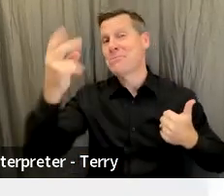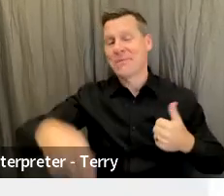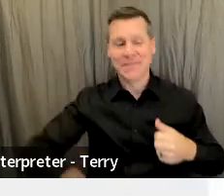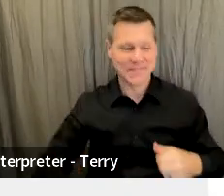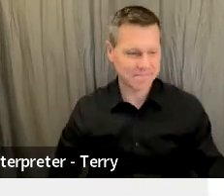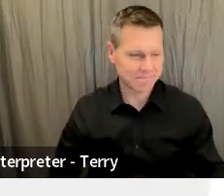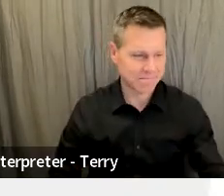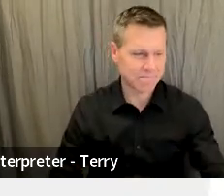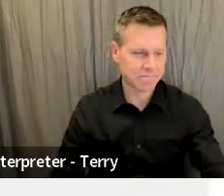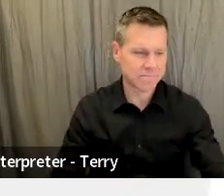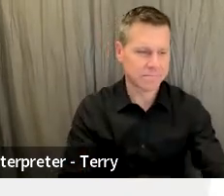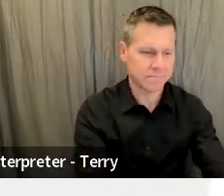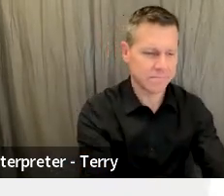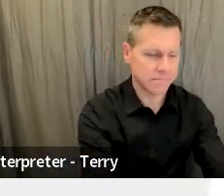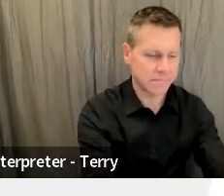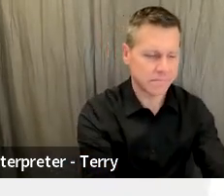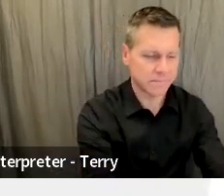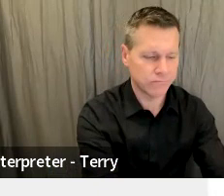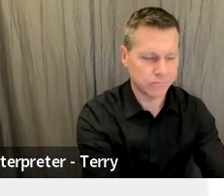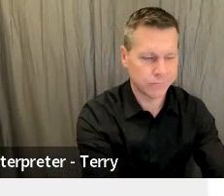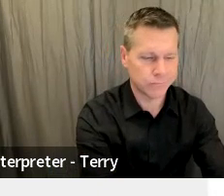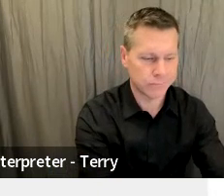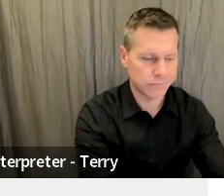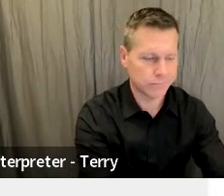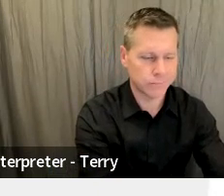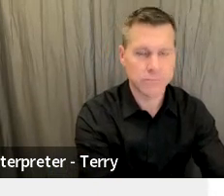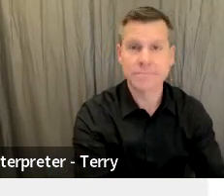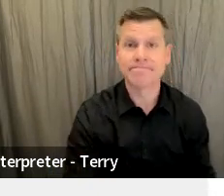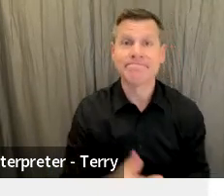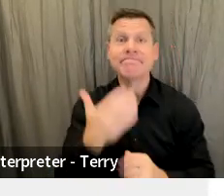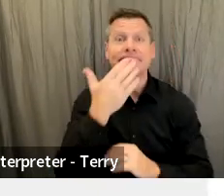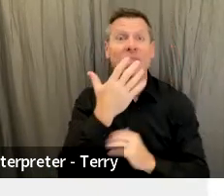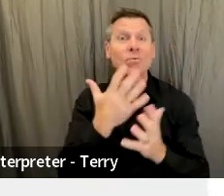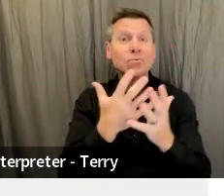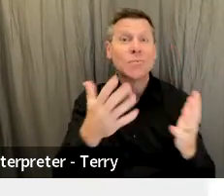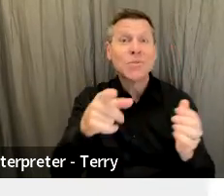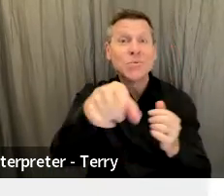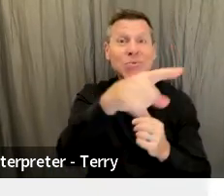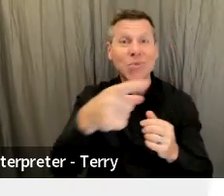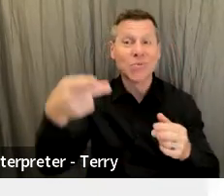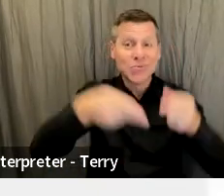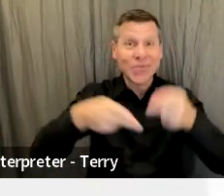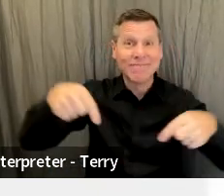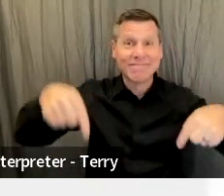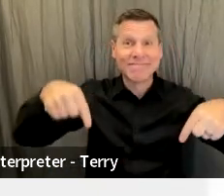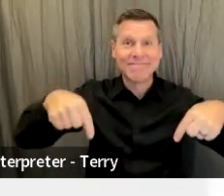So then I'll officially say hello and good morning, everyone. Thank you so much for being with us here early this morning.